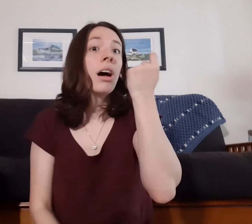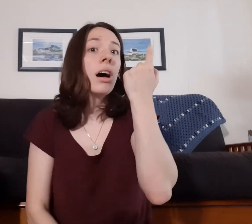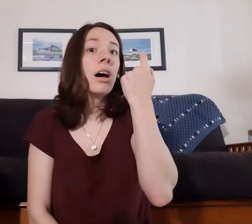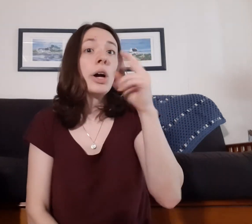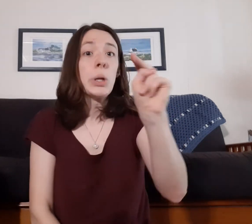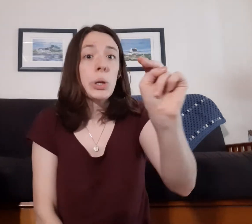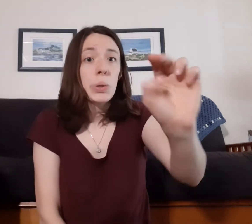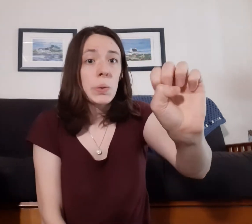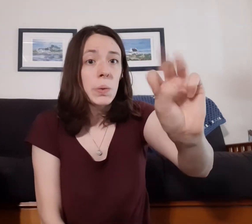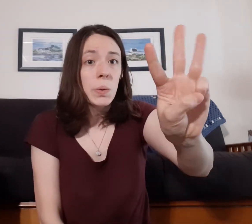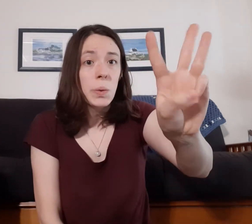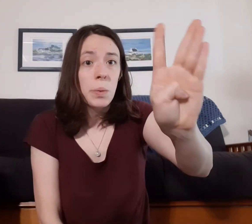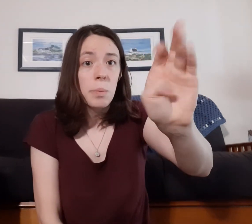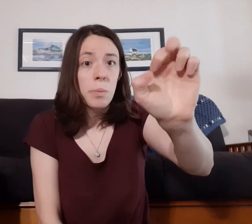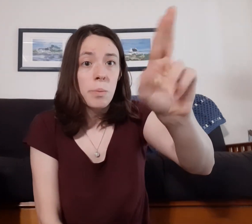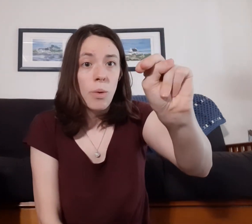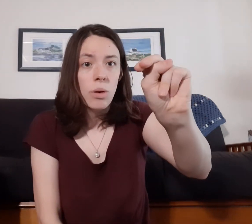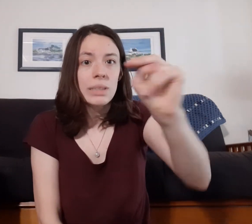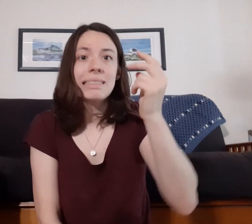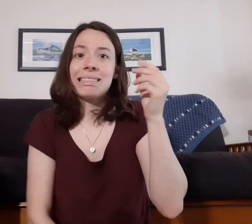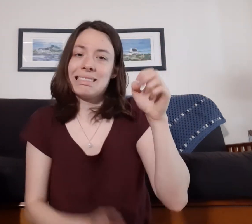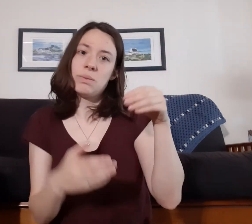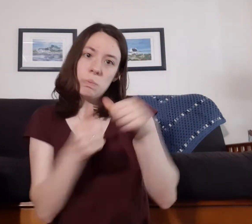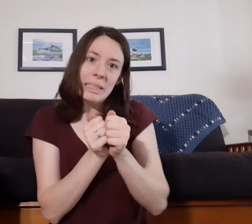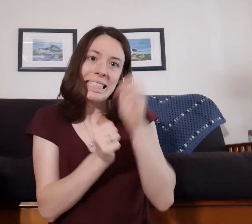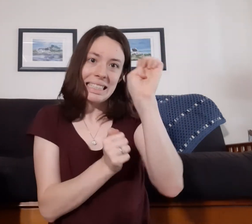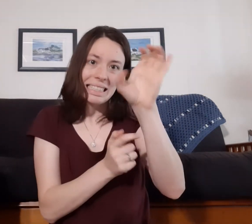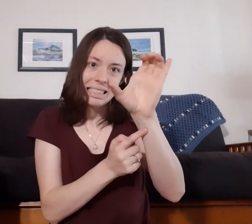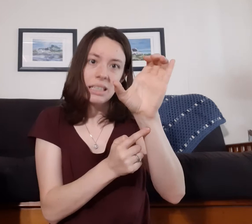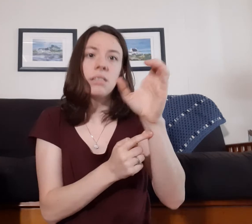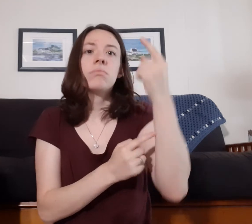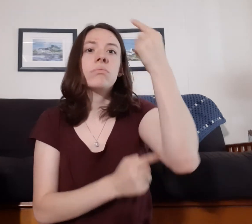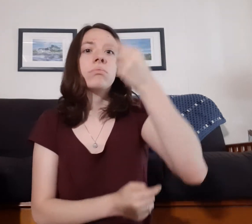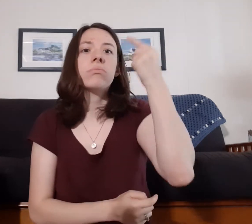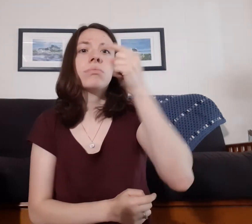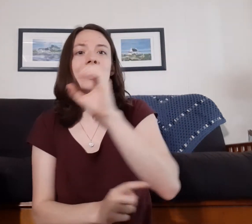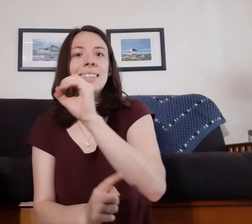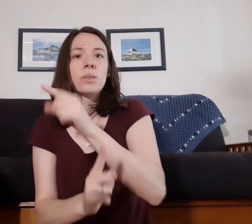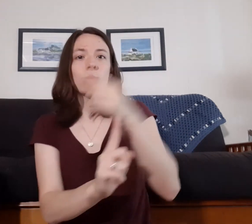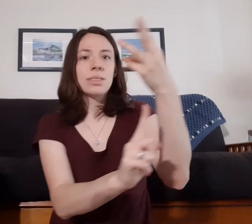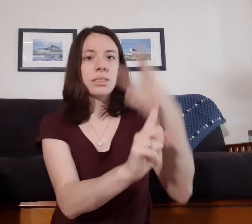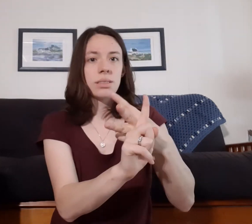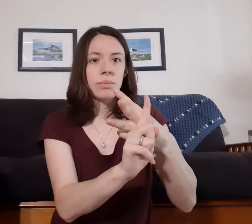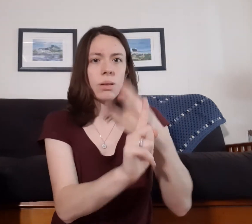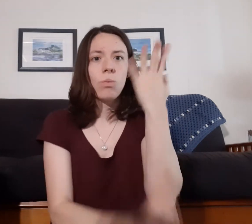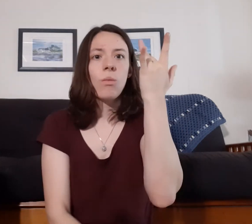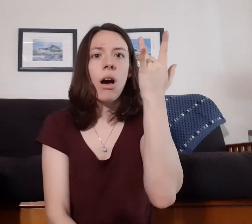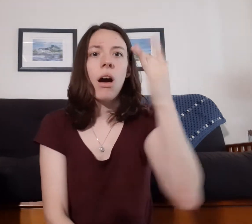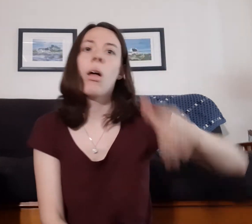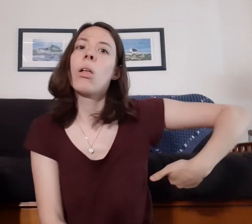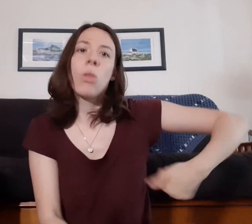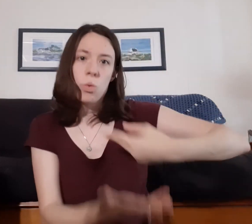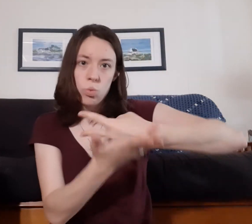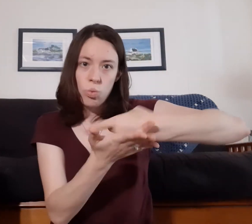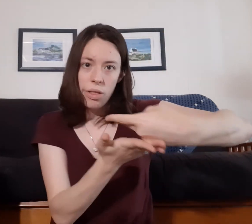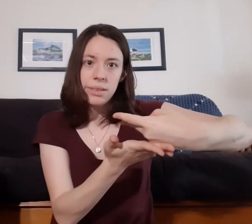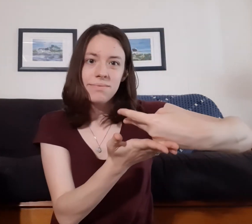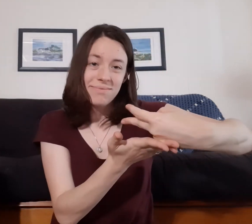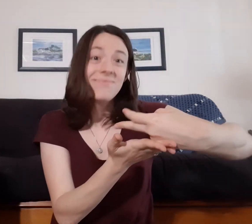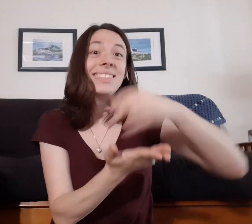For the purpose of Elimination Communication, Newborn refers to a baby 0-6 months old. This is because they are not crawling yet.